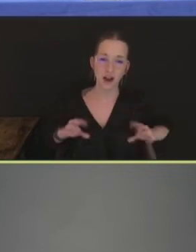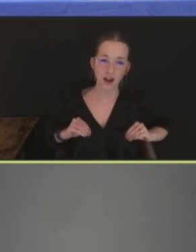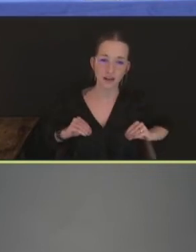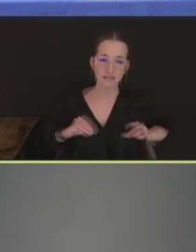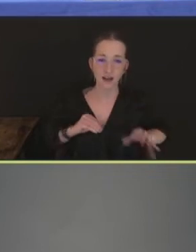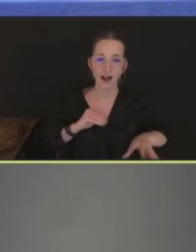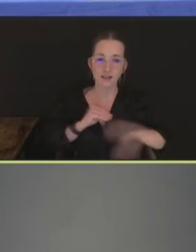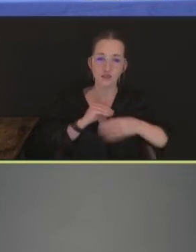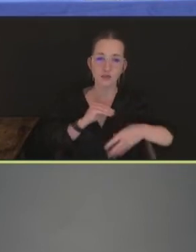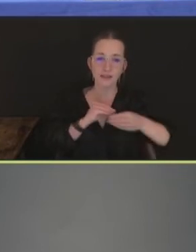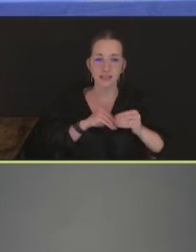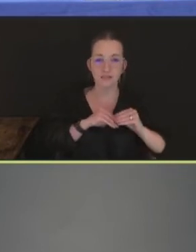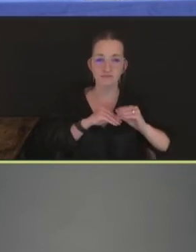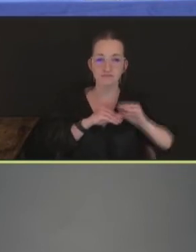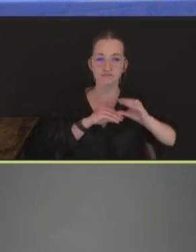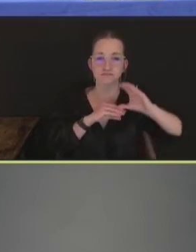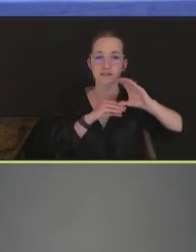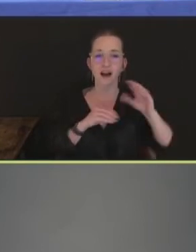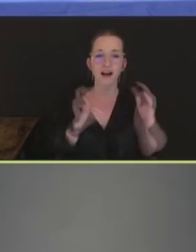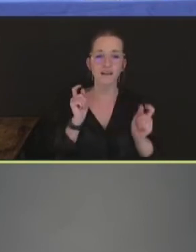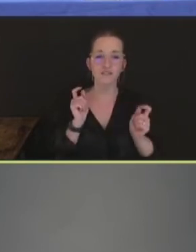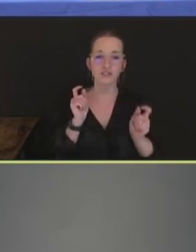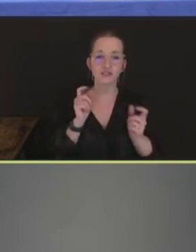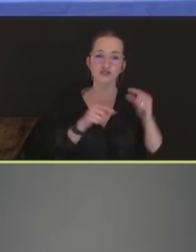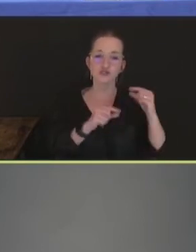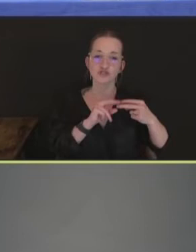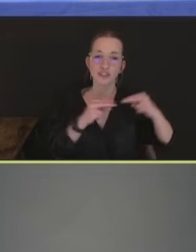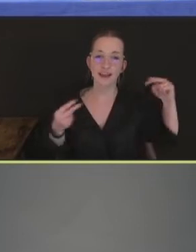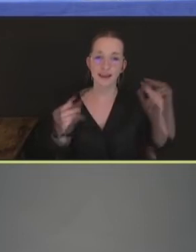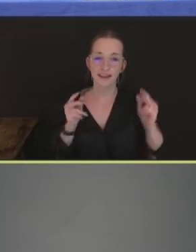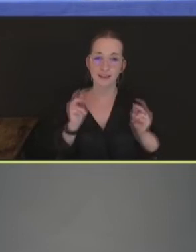Now, next slide.